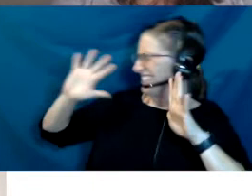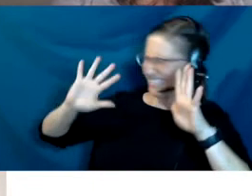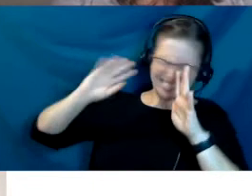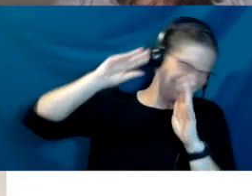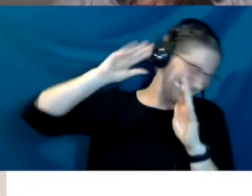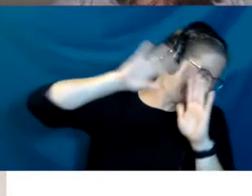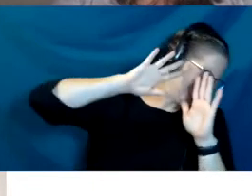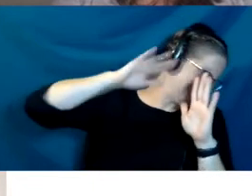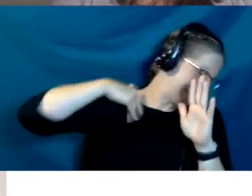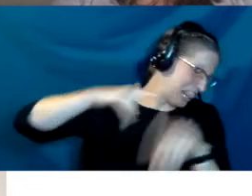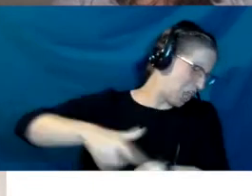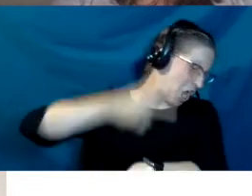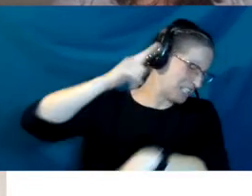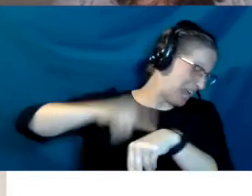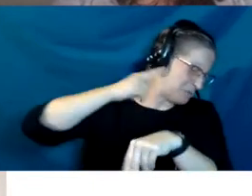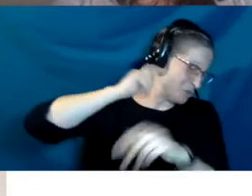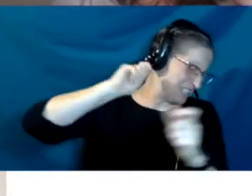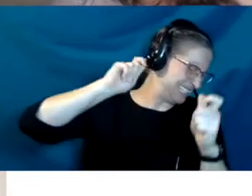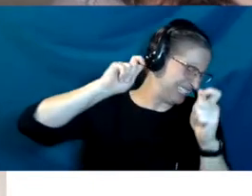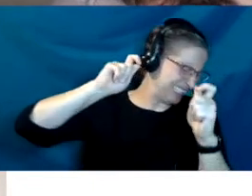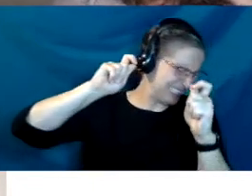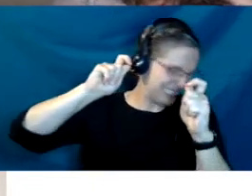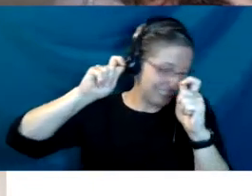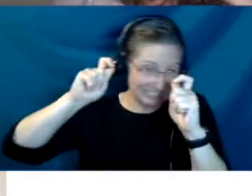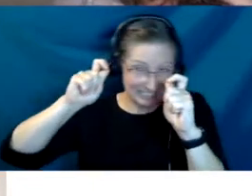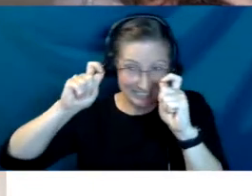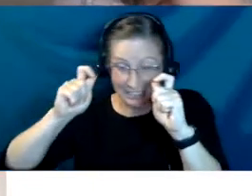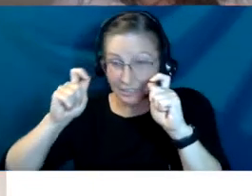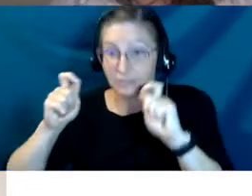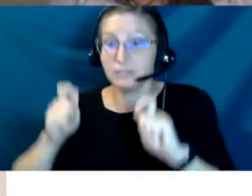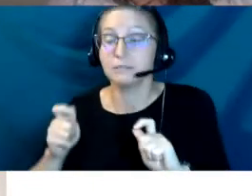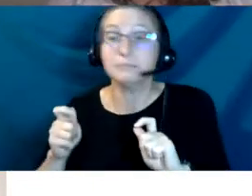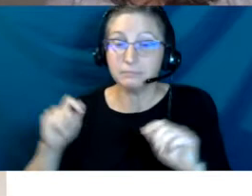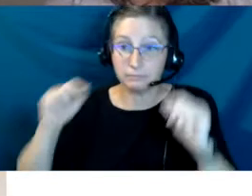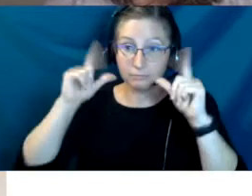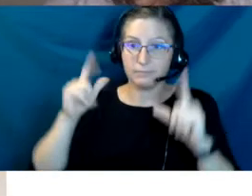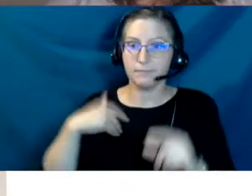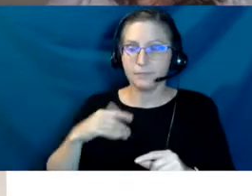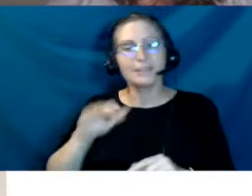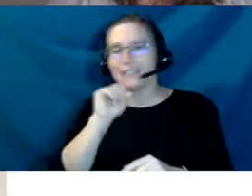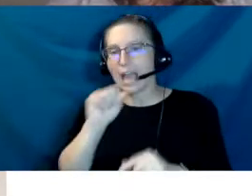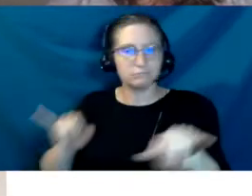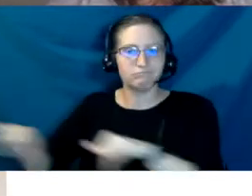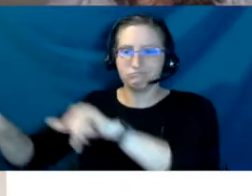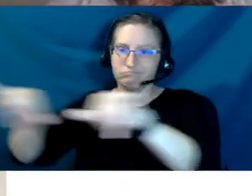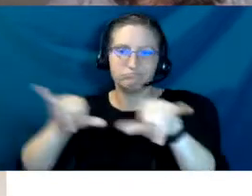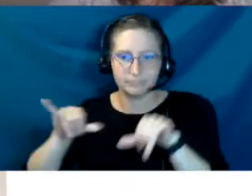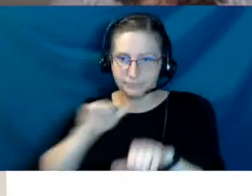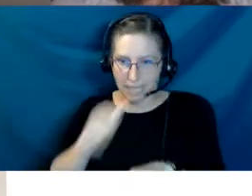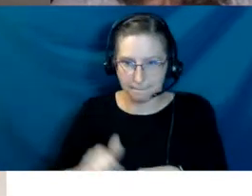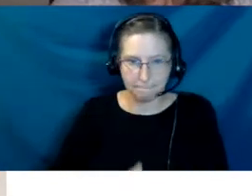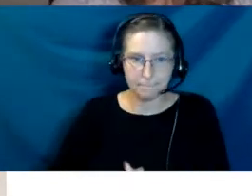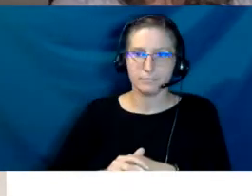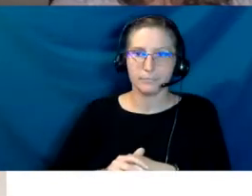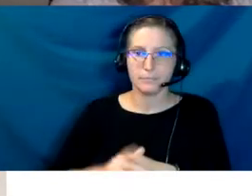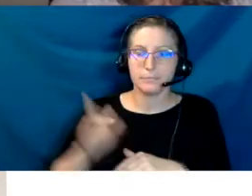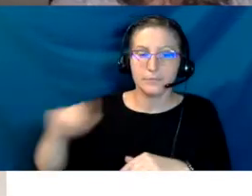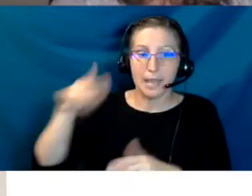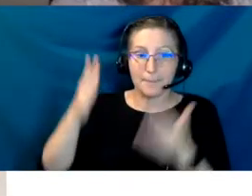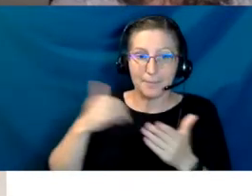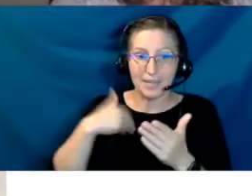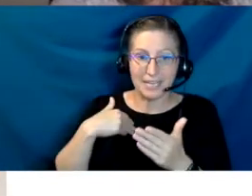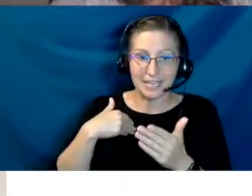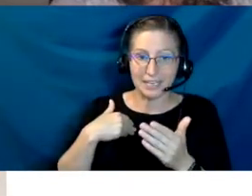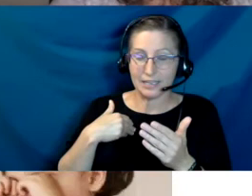then another child, and that child might strain or appear to not see well in dim light.